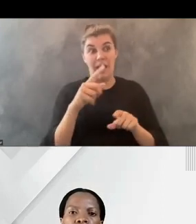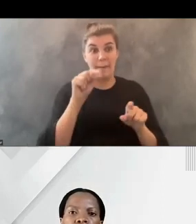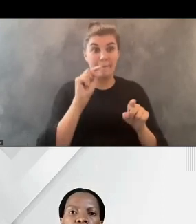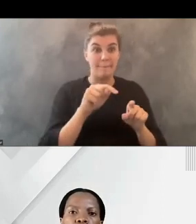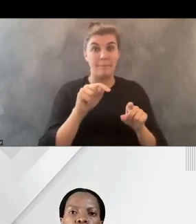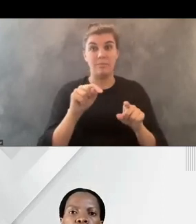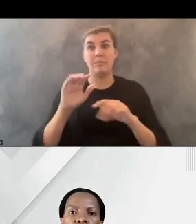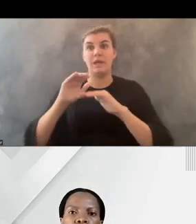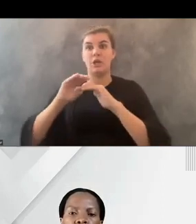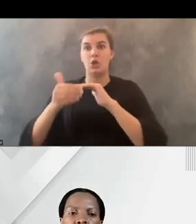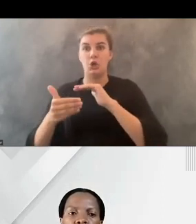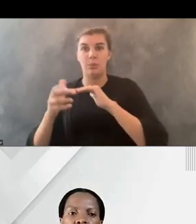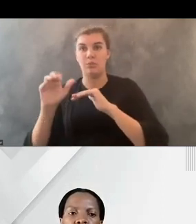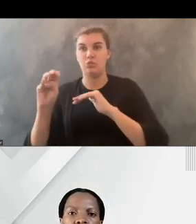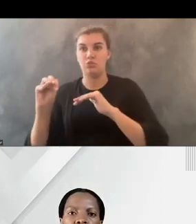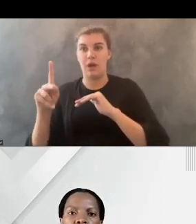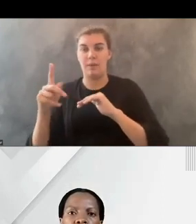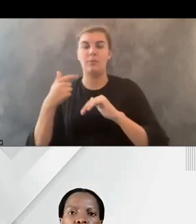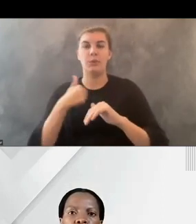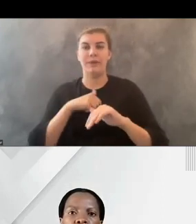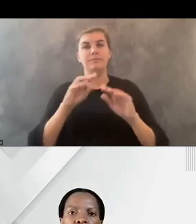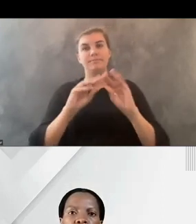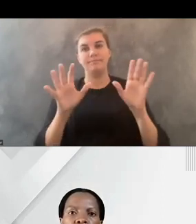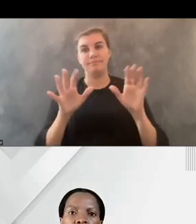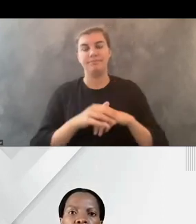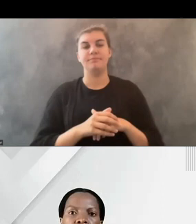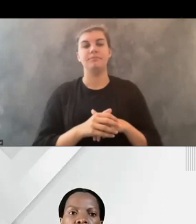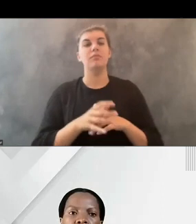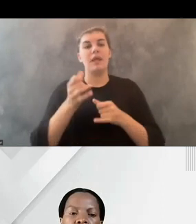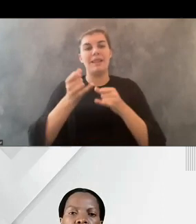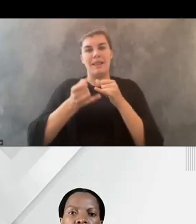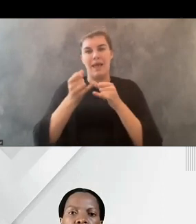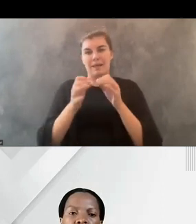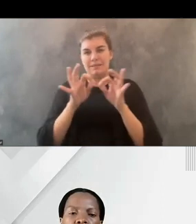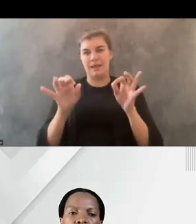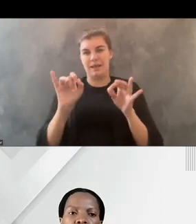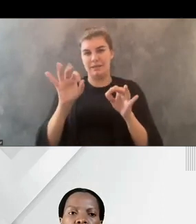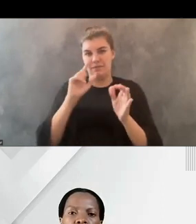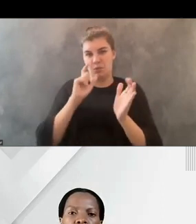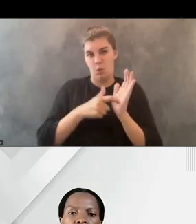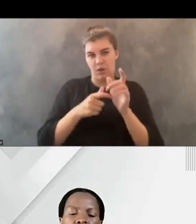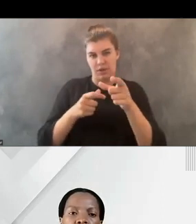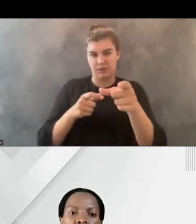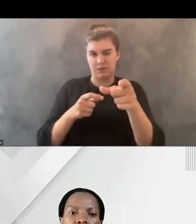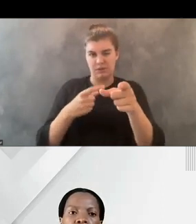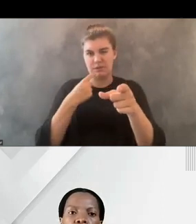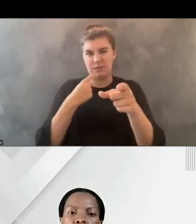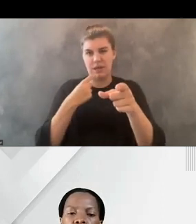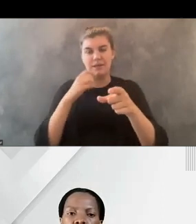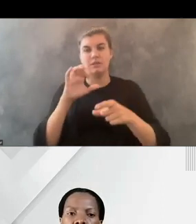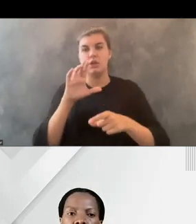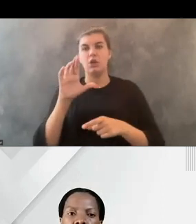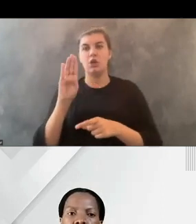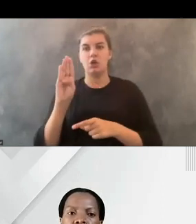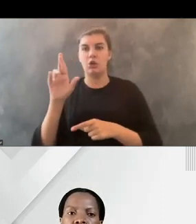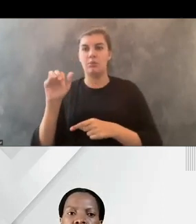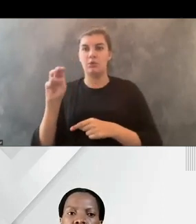and a curb ramp. As you can see, the last sentence in the definition of ramp states a curb ramp is